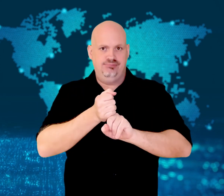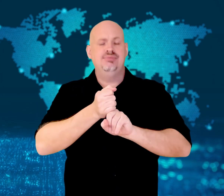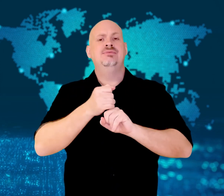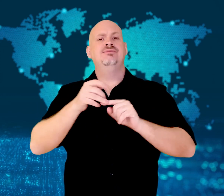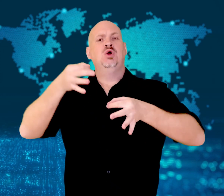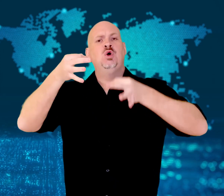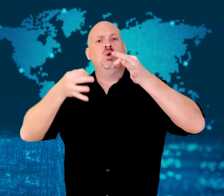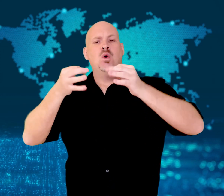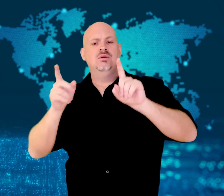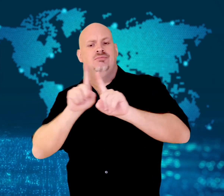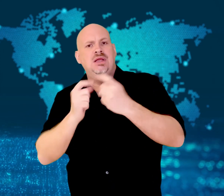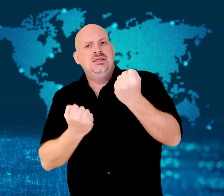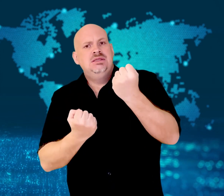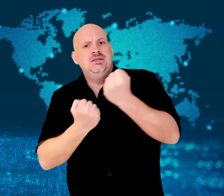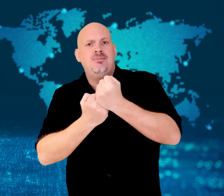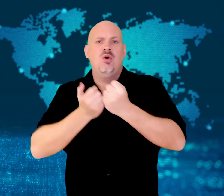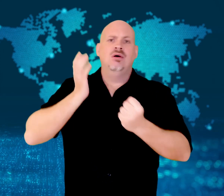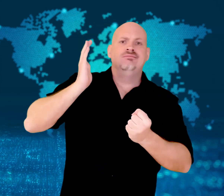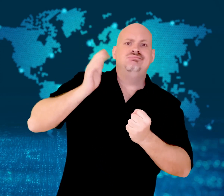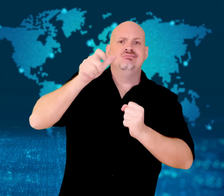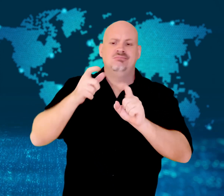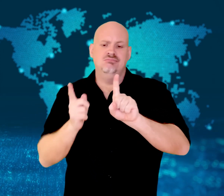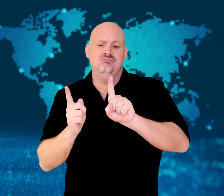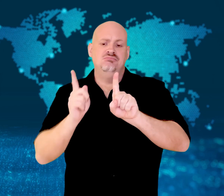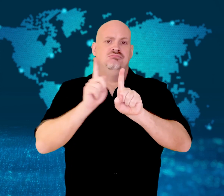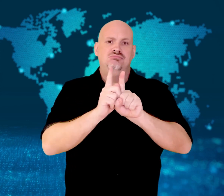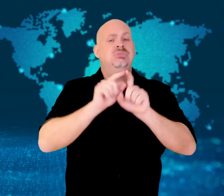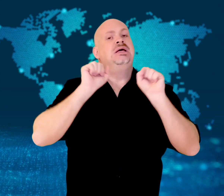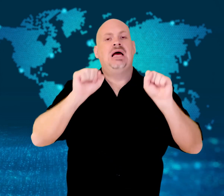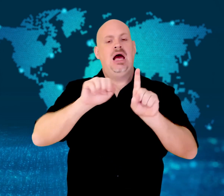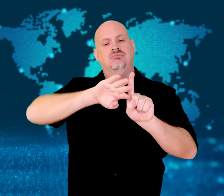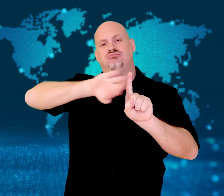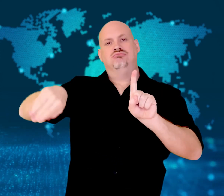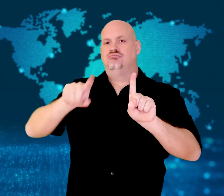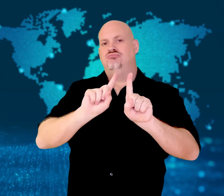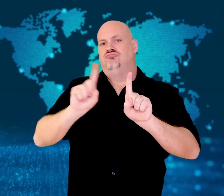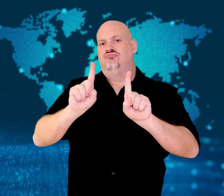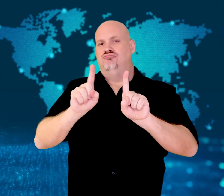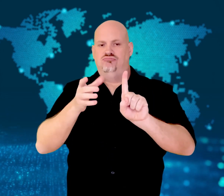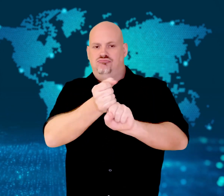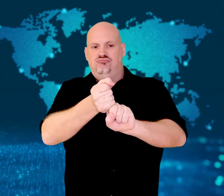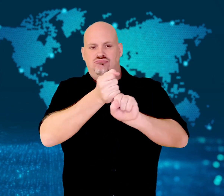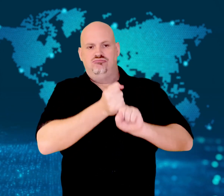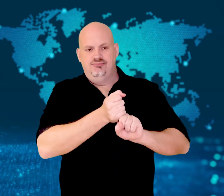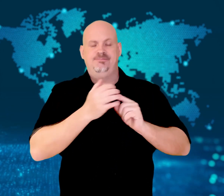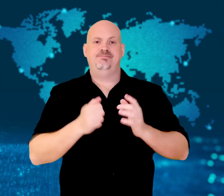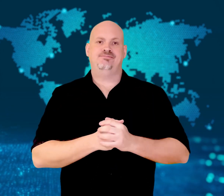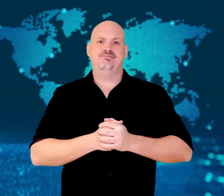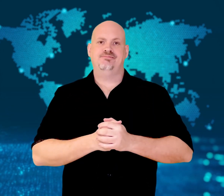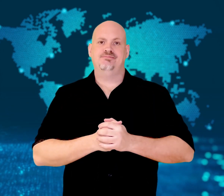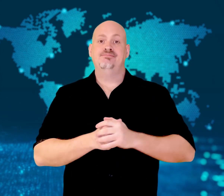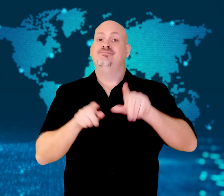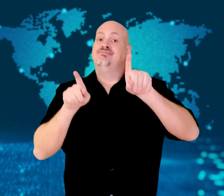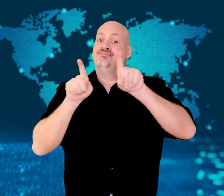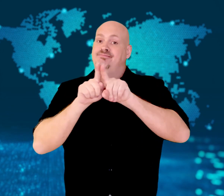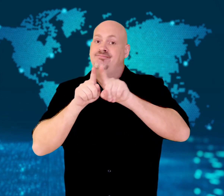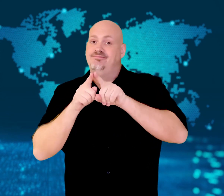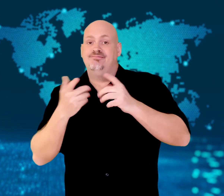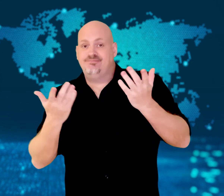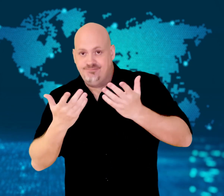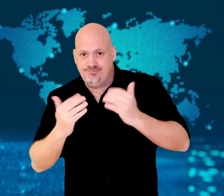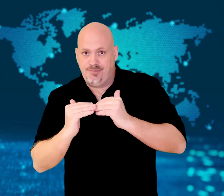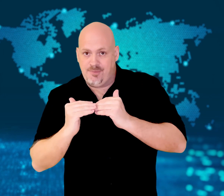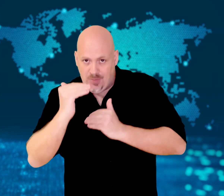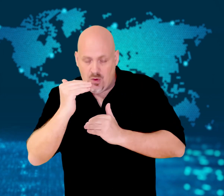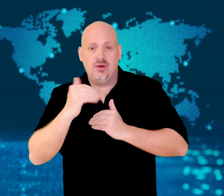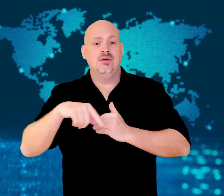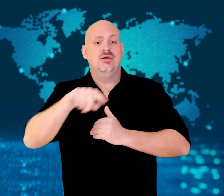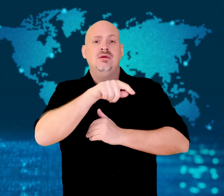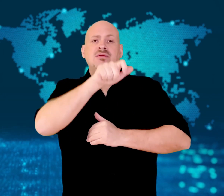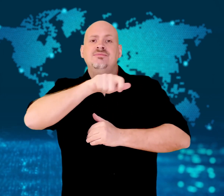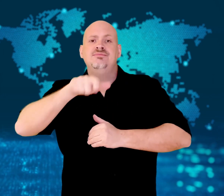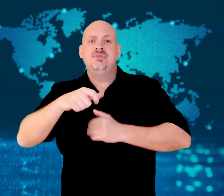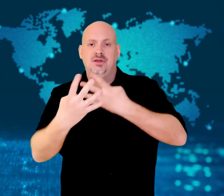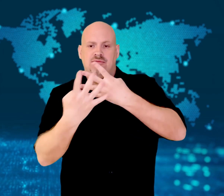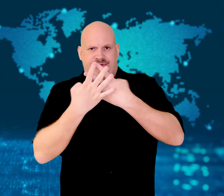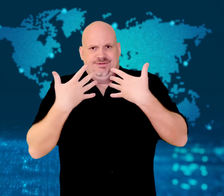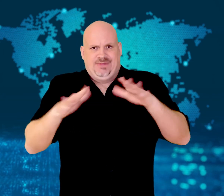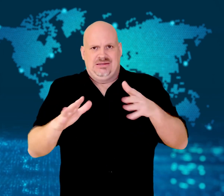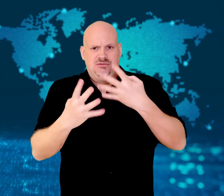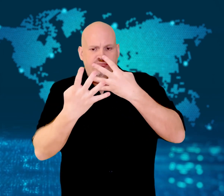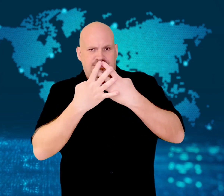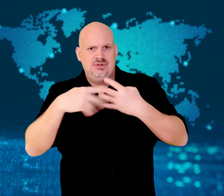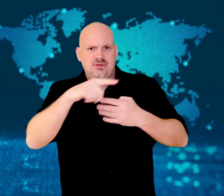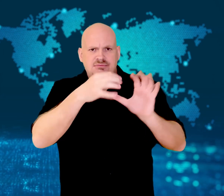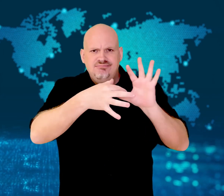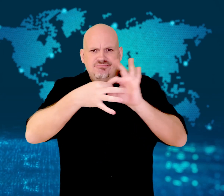In addition, prison inmates who belong to gangs are to be fully